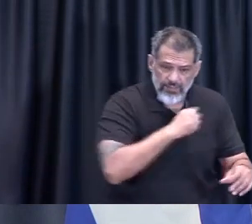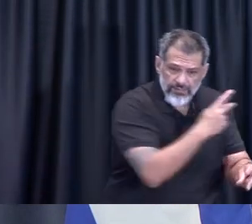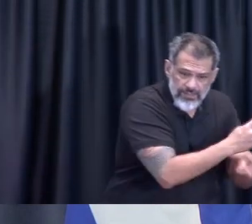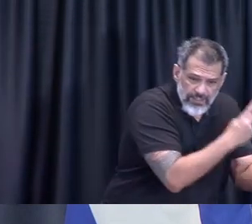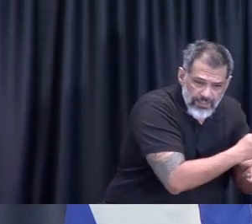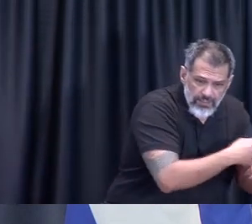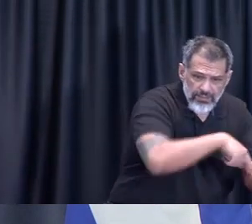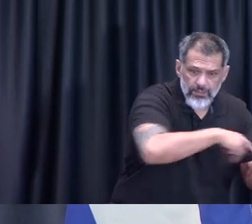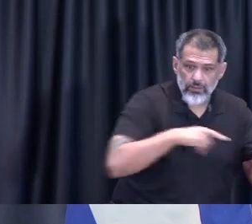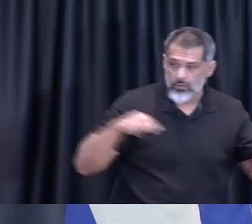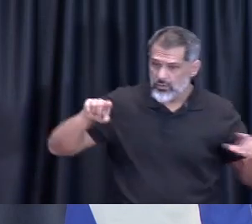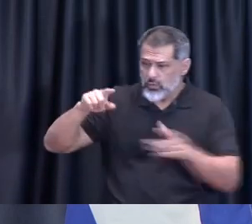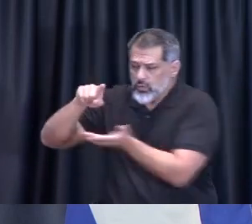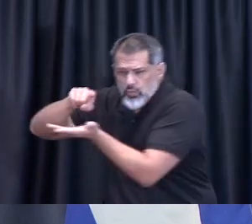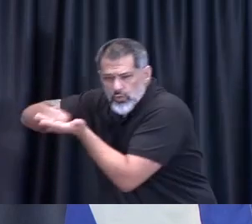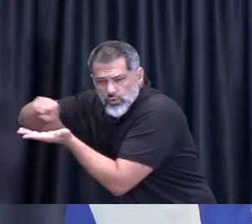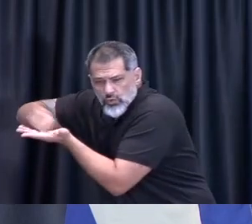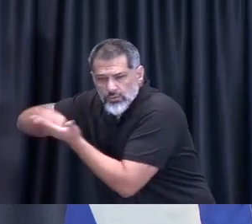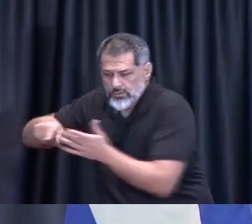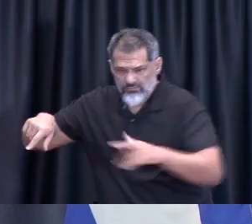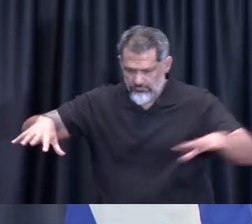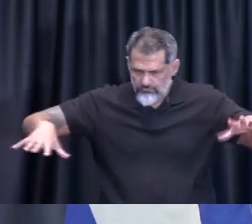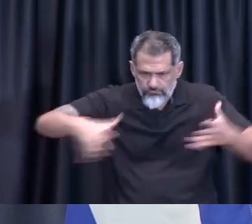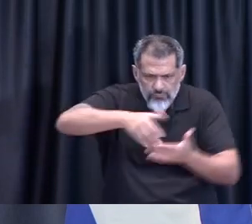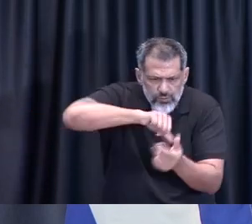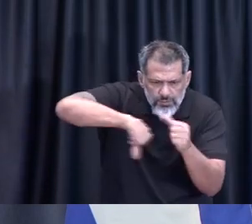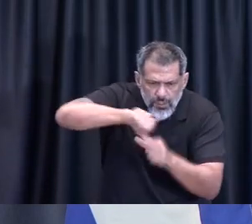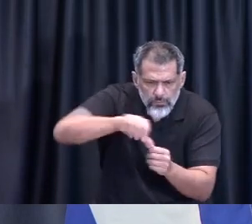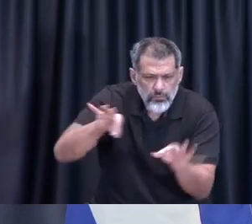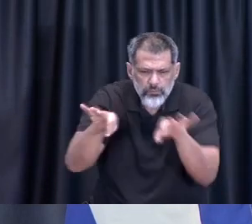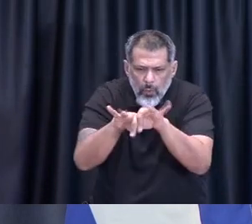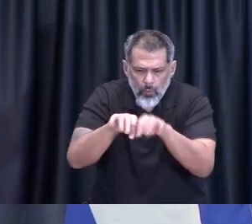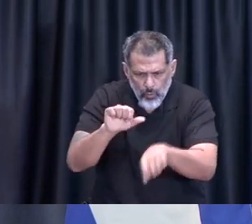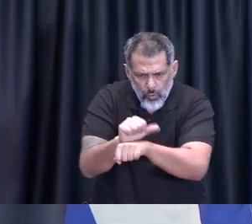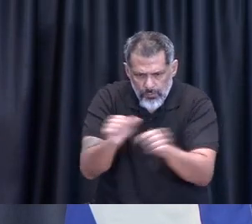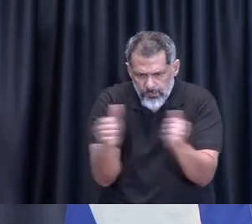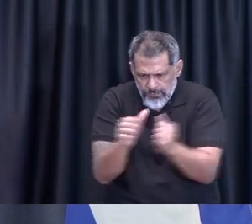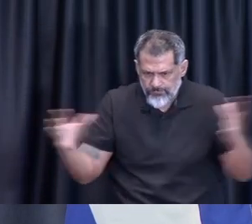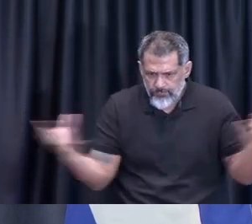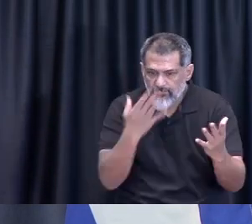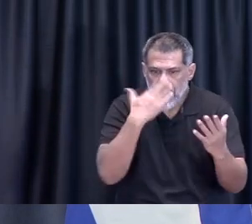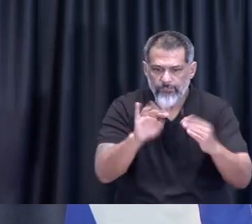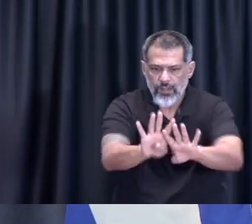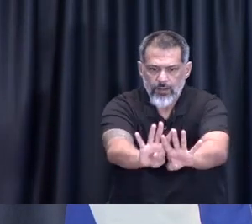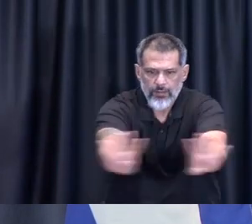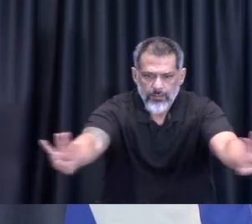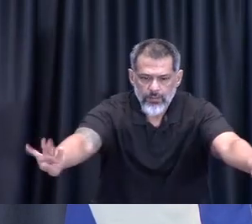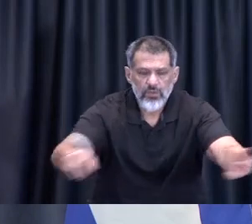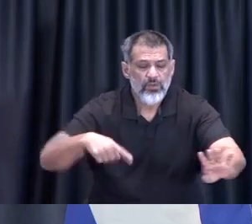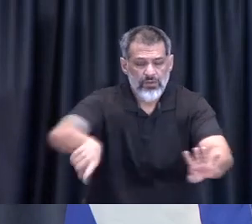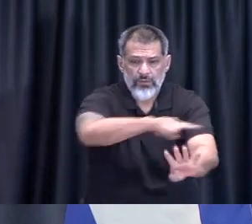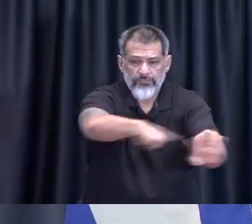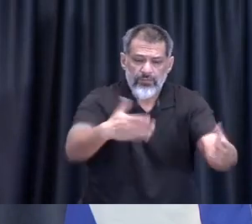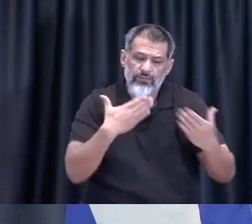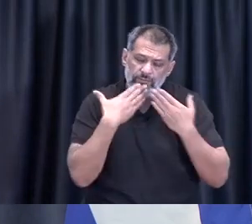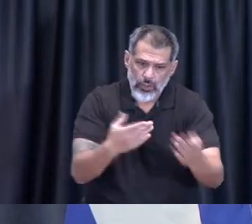and scientists, and essential workers across the city, we are in a much better position